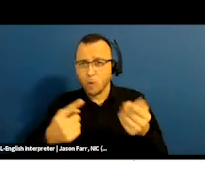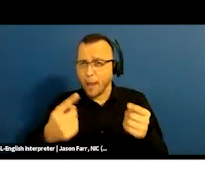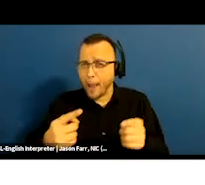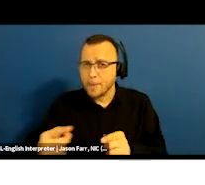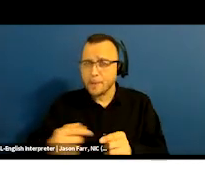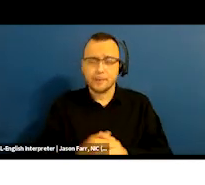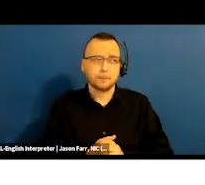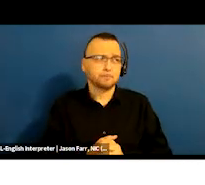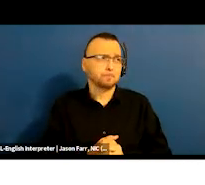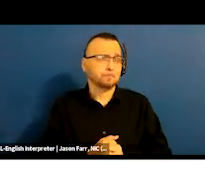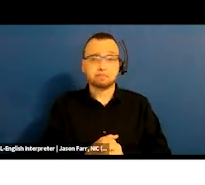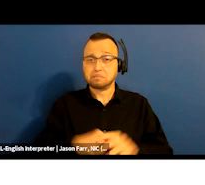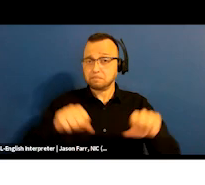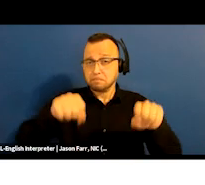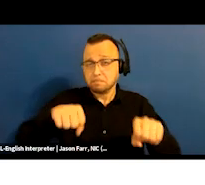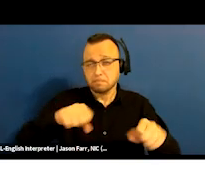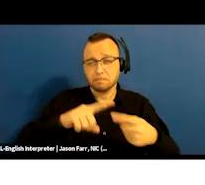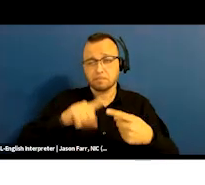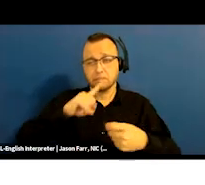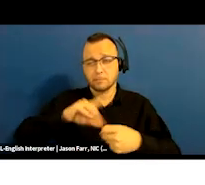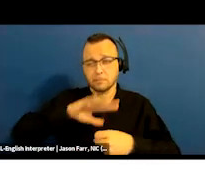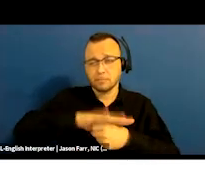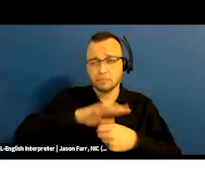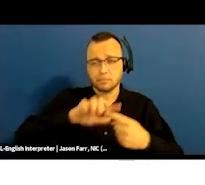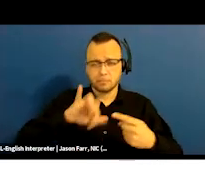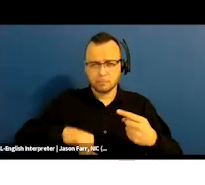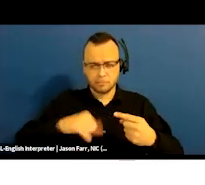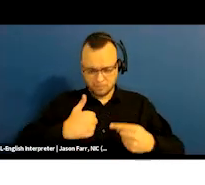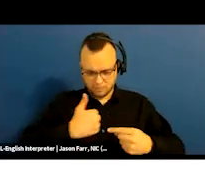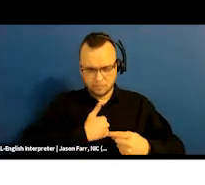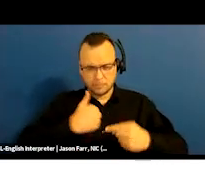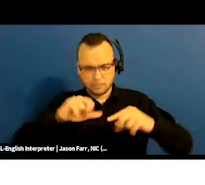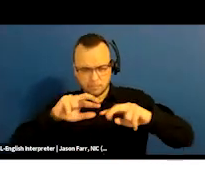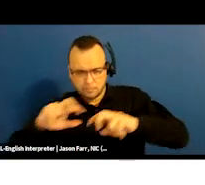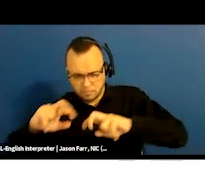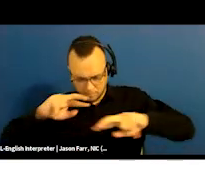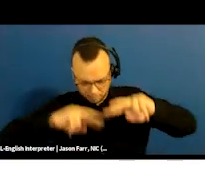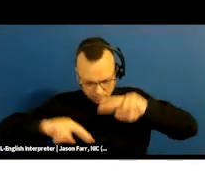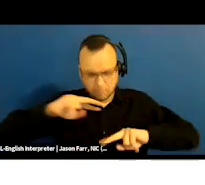Well, certainly, as Mari talked about, we wanna have a cultural humility approach.